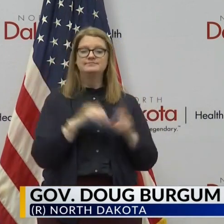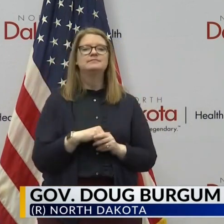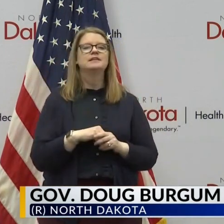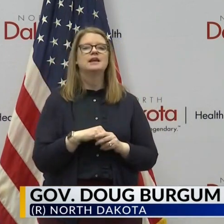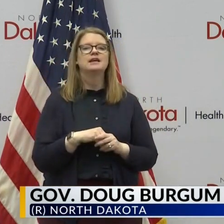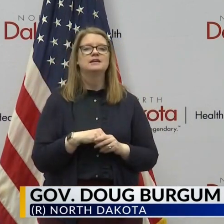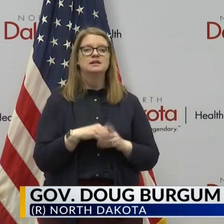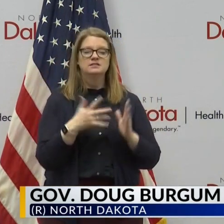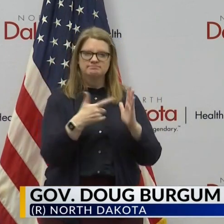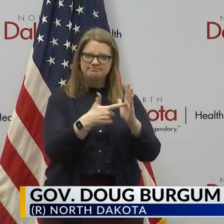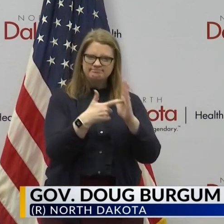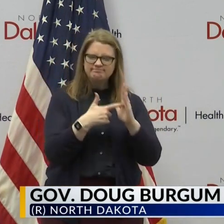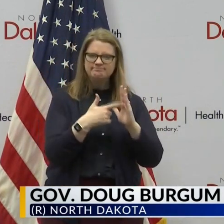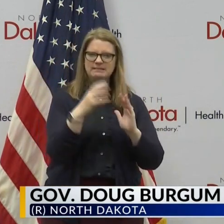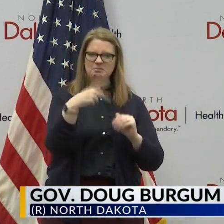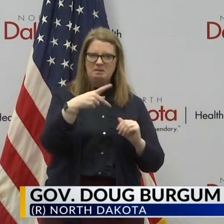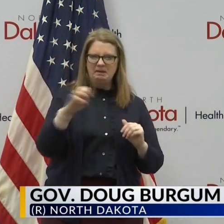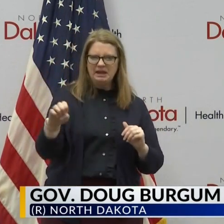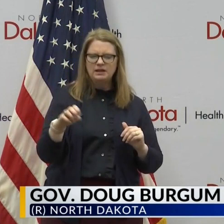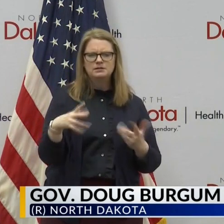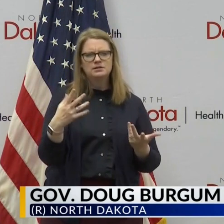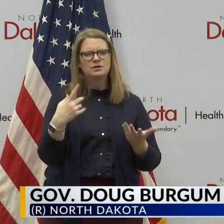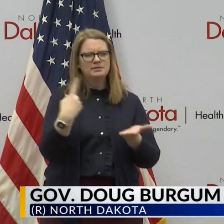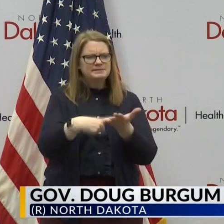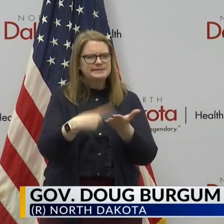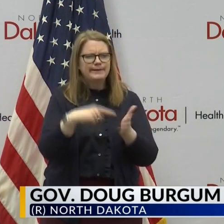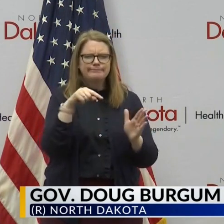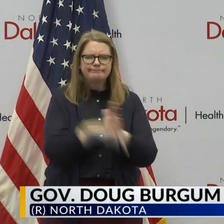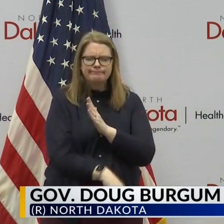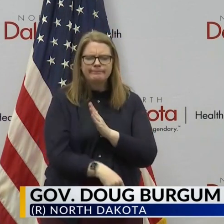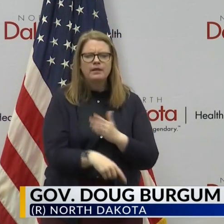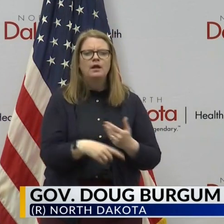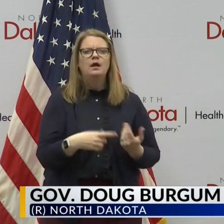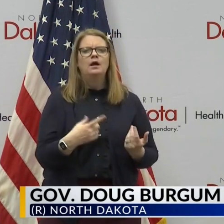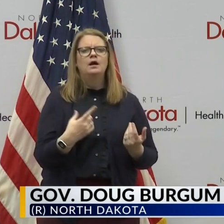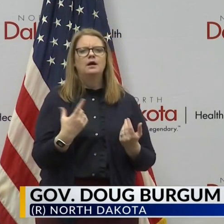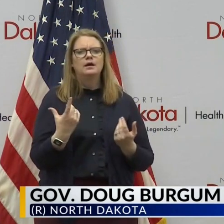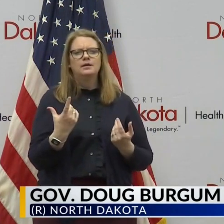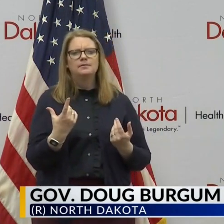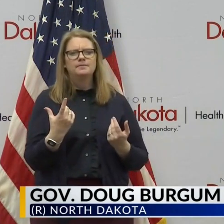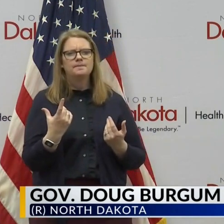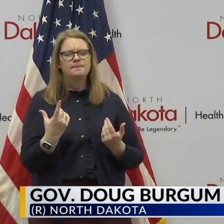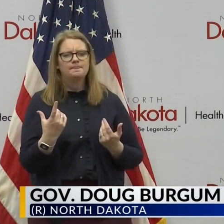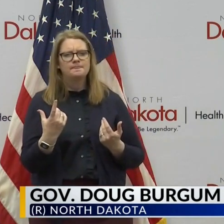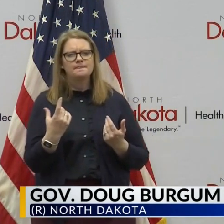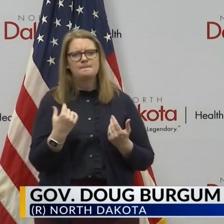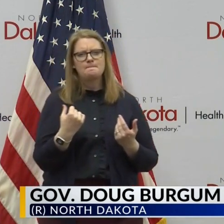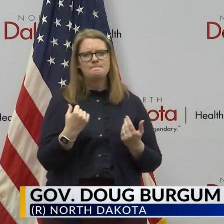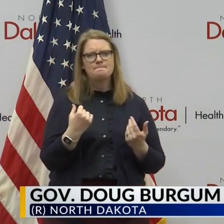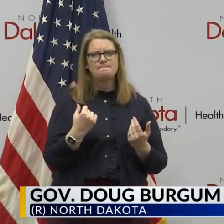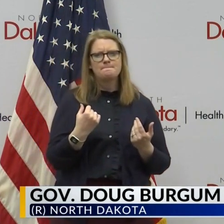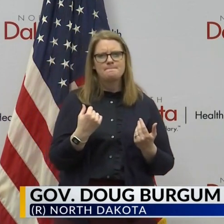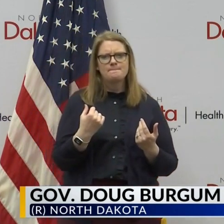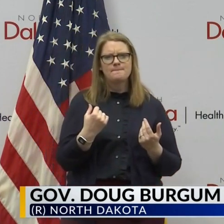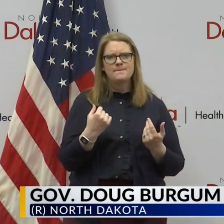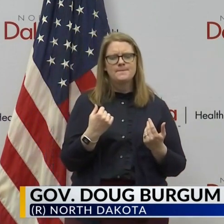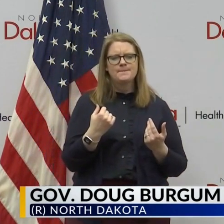YOU MATTER. TURN GOOD NEWS SEGMENT, AS WE KNOW THE GROWING DEMAND FOR PPE